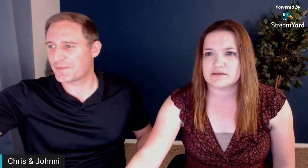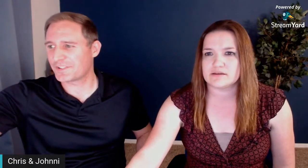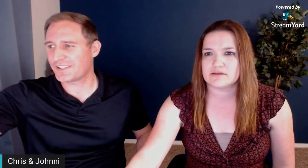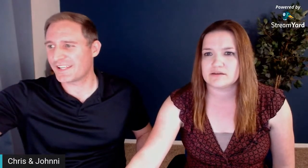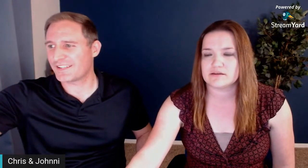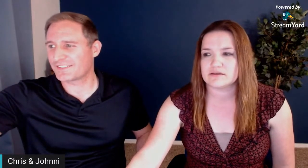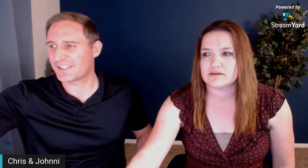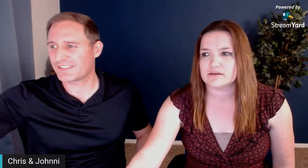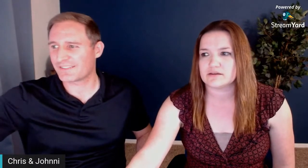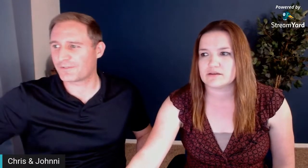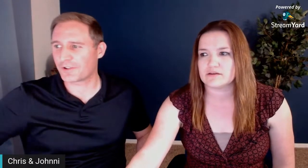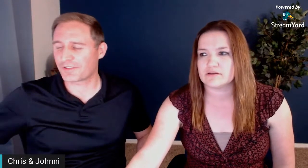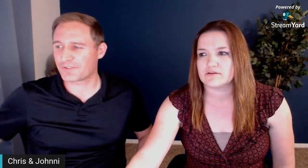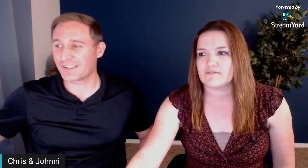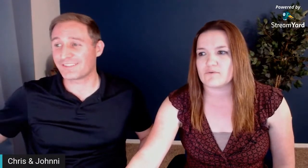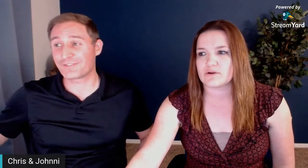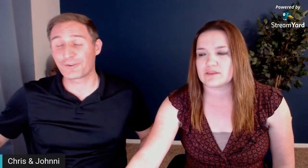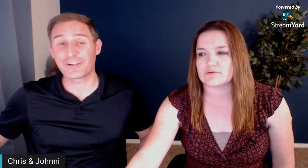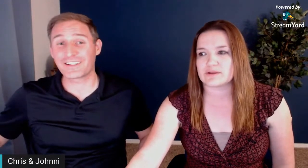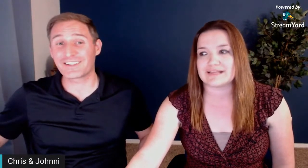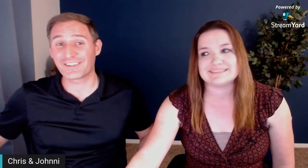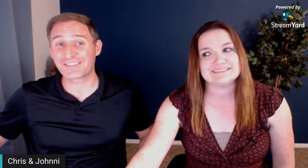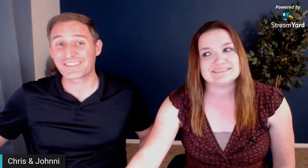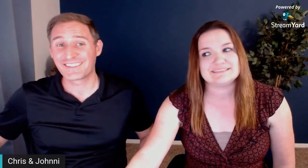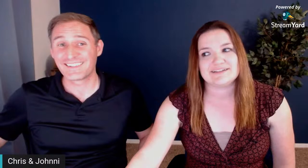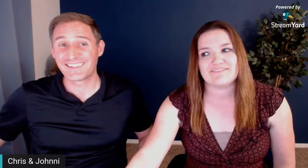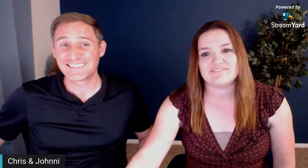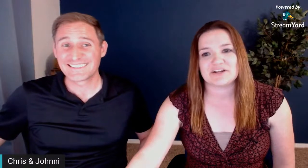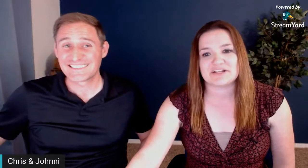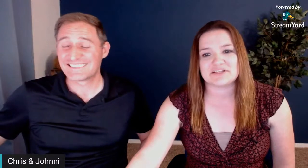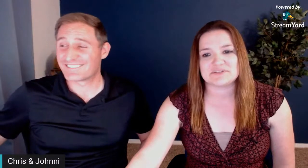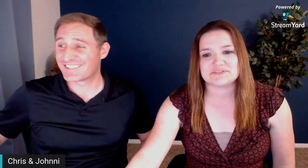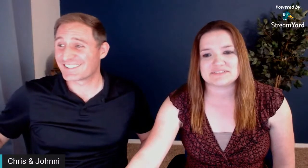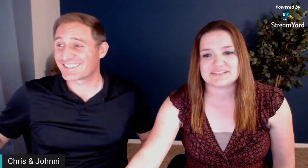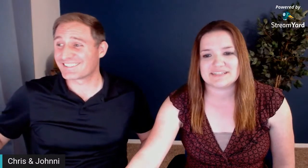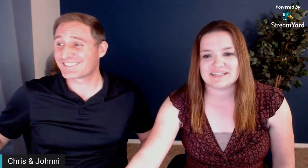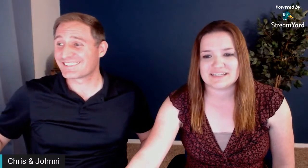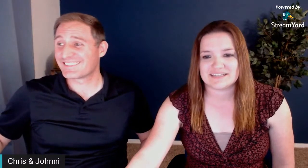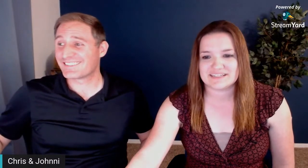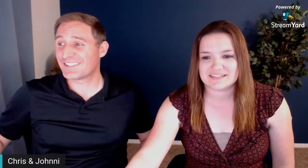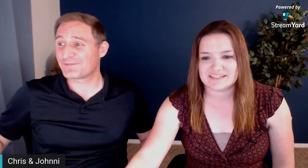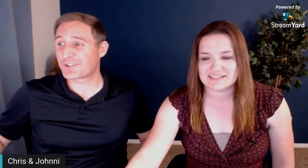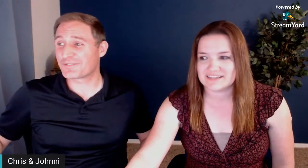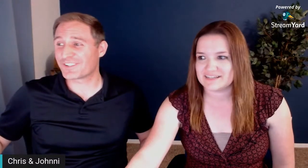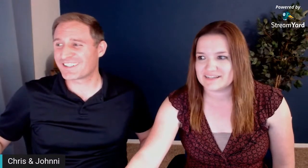i'm looking at it looks like it's at 43. really close very close really close up 44.